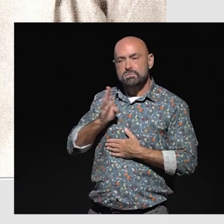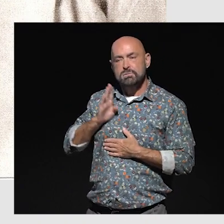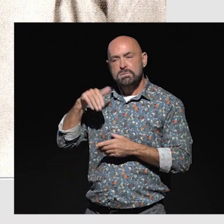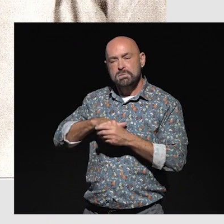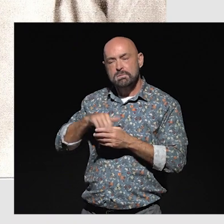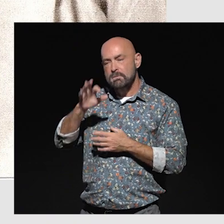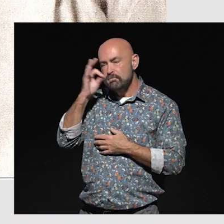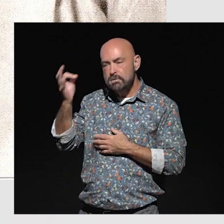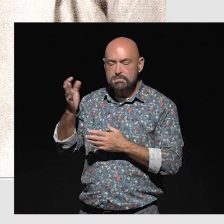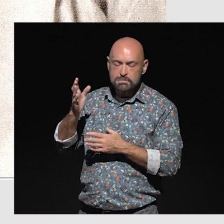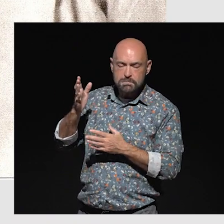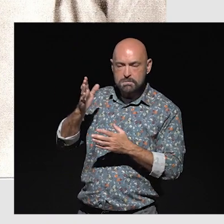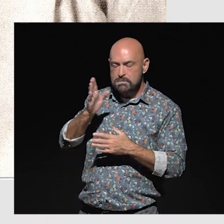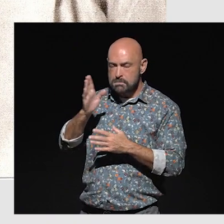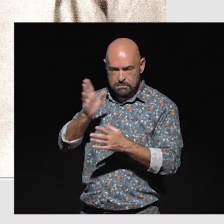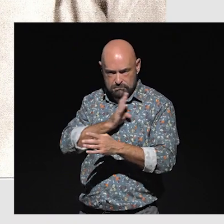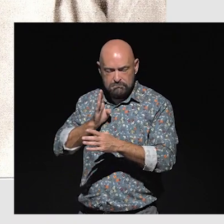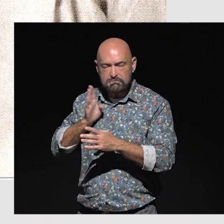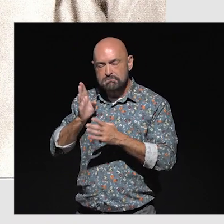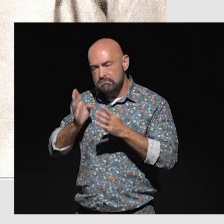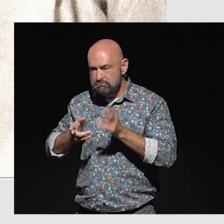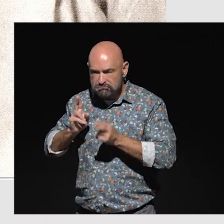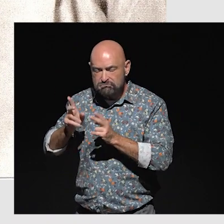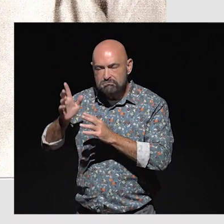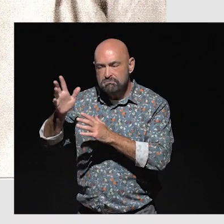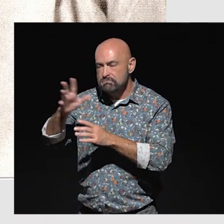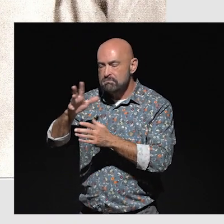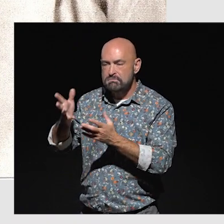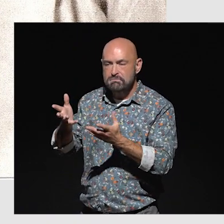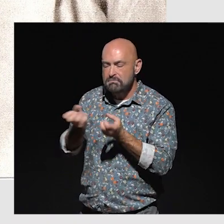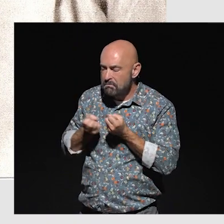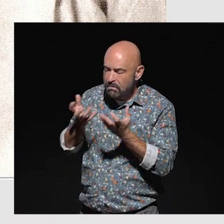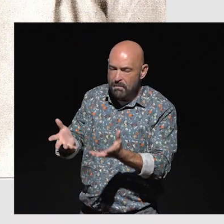all the money, and there was a lot of money, going on wine, women, and song,